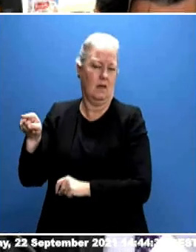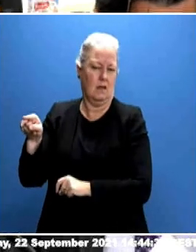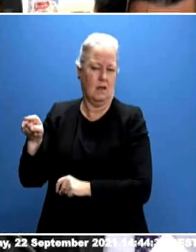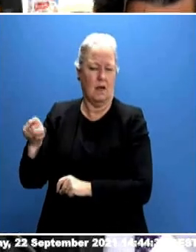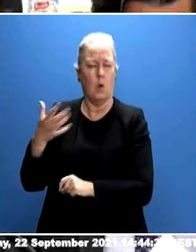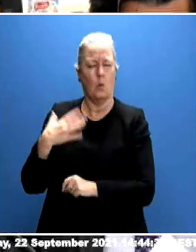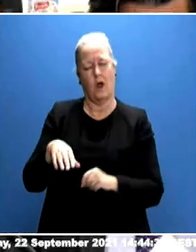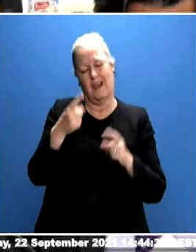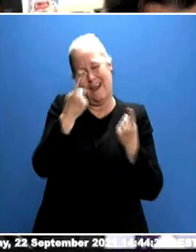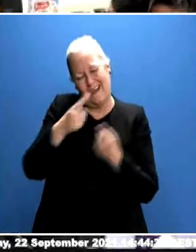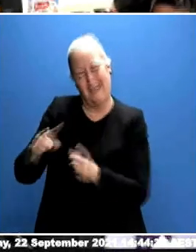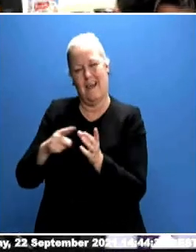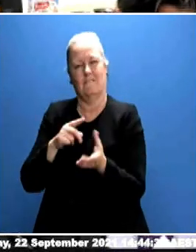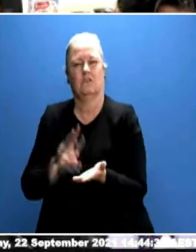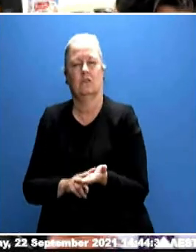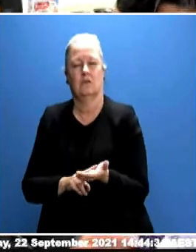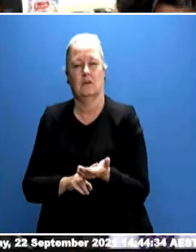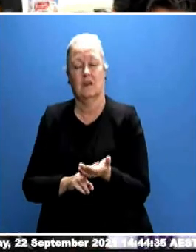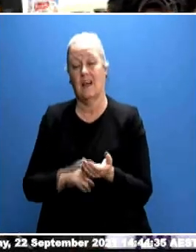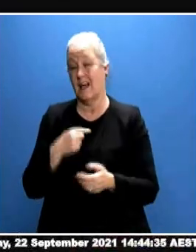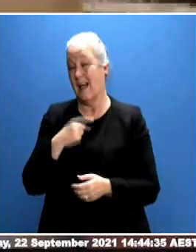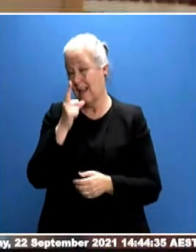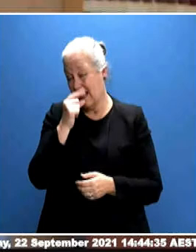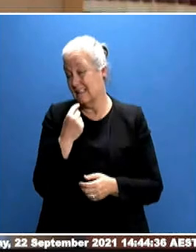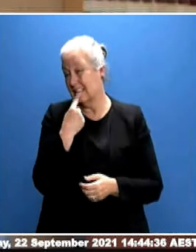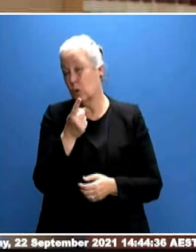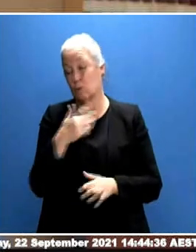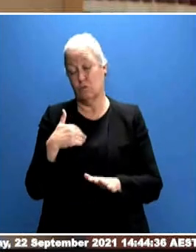I can take you roughly through the repeat presentations,